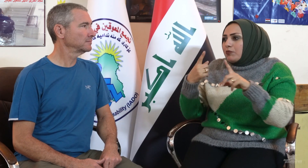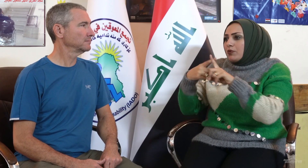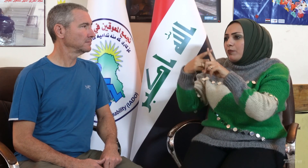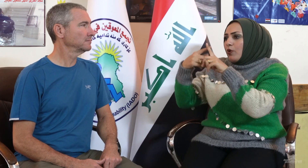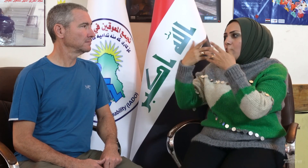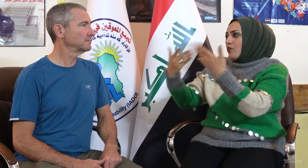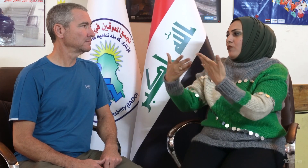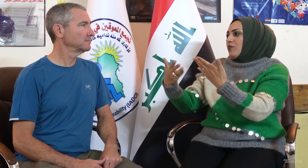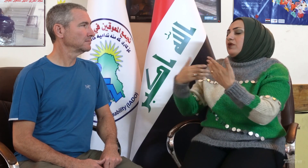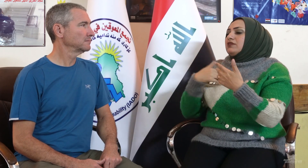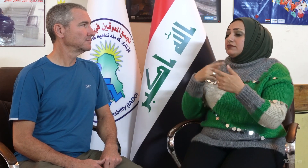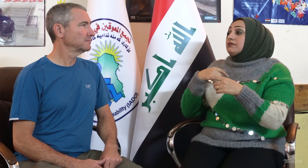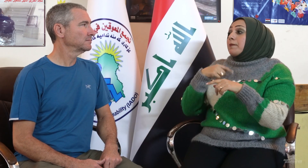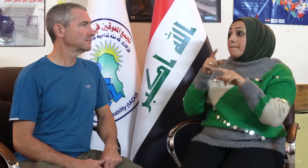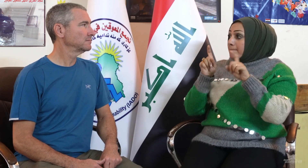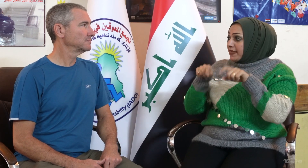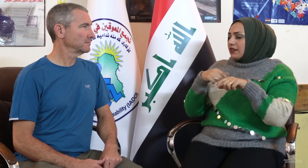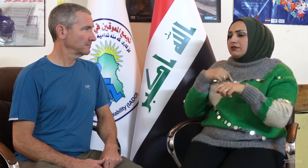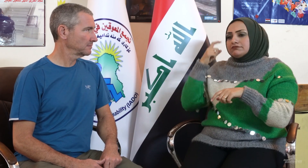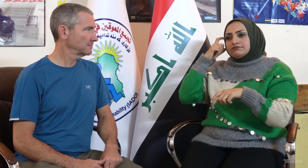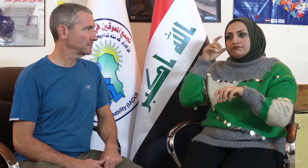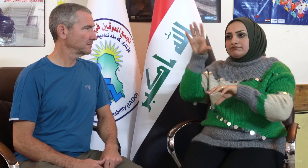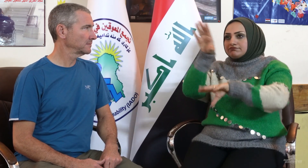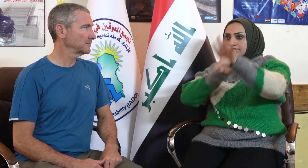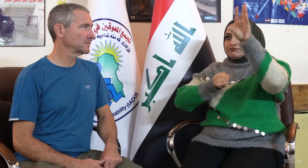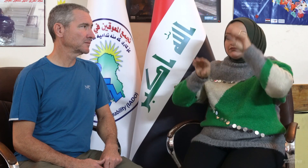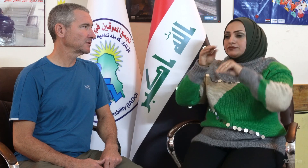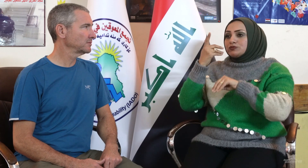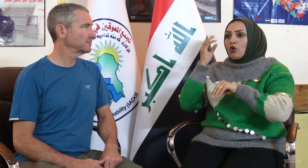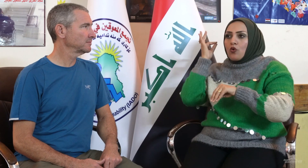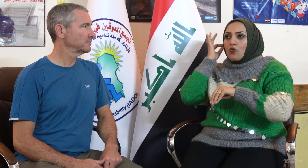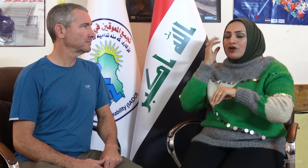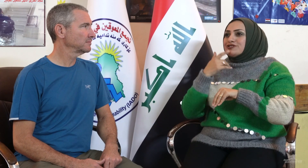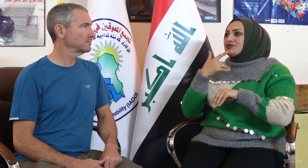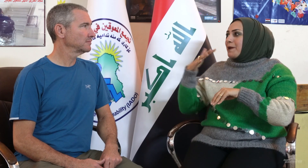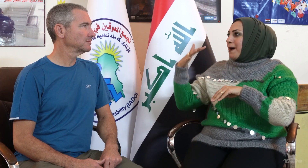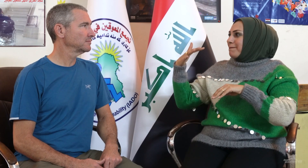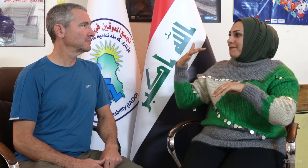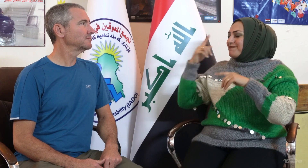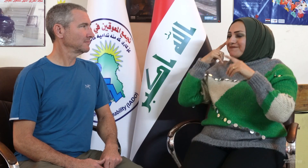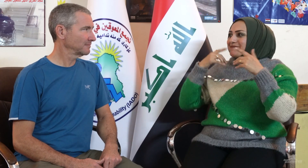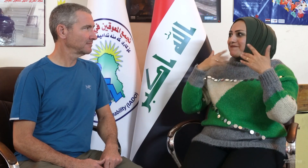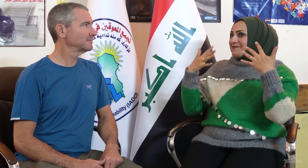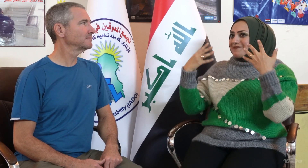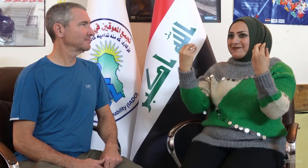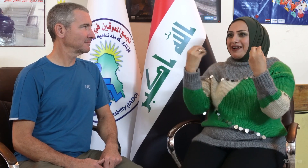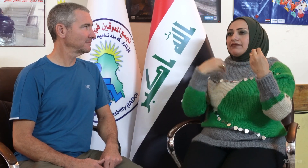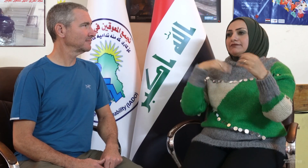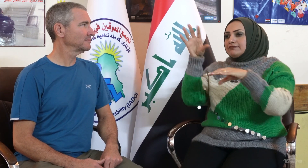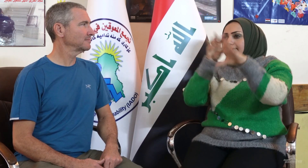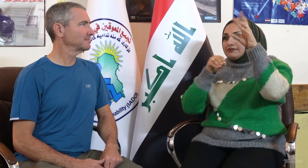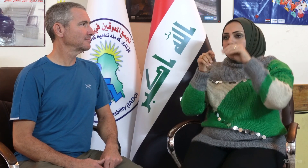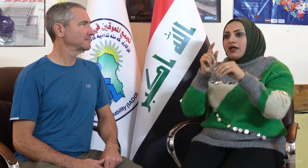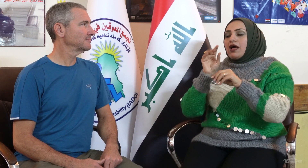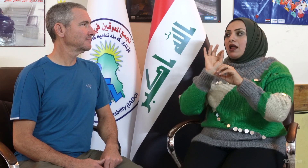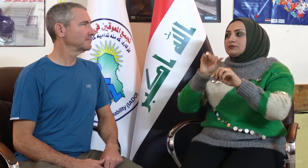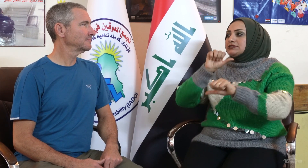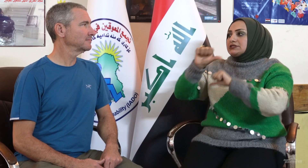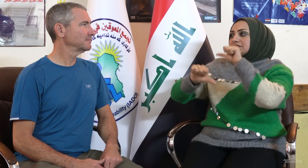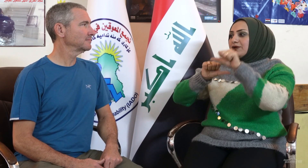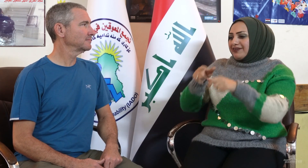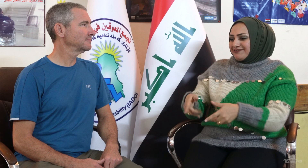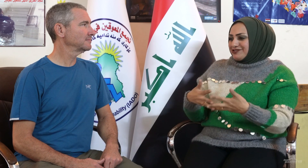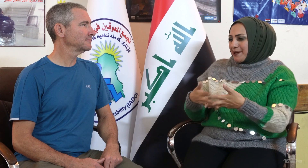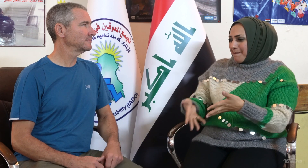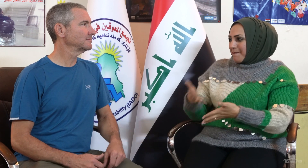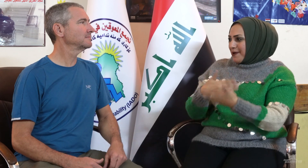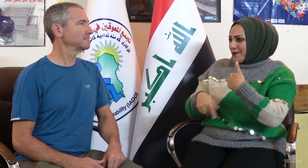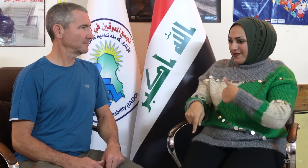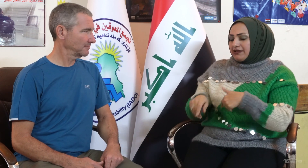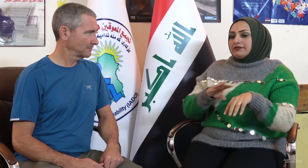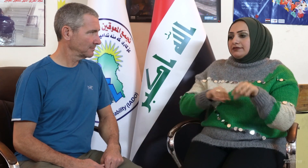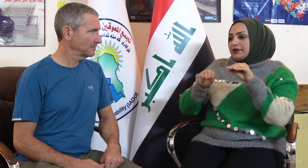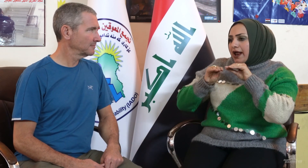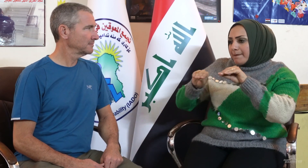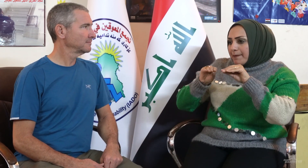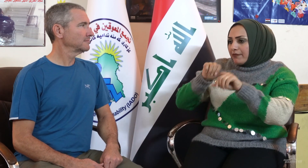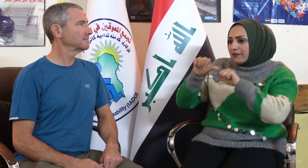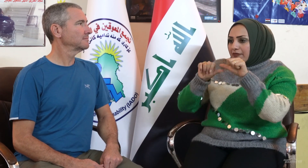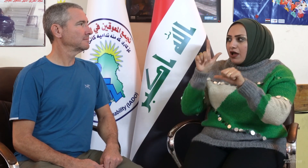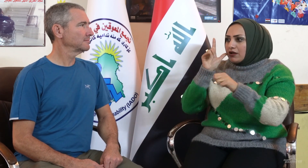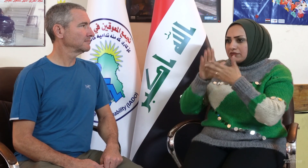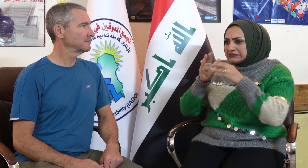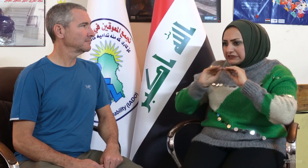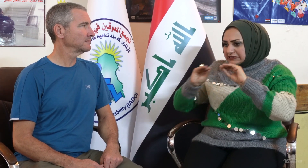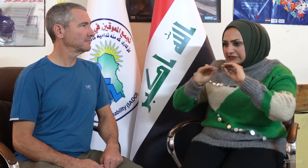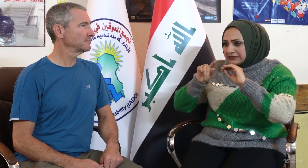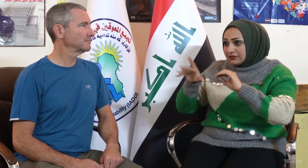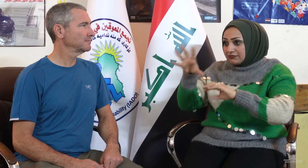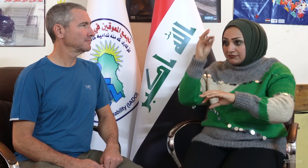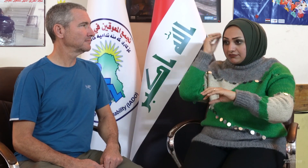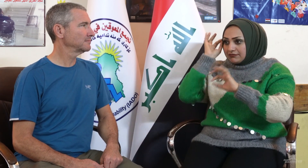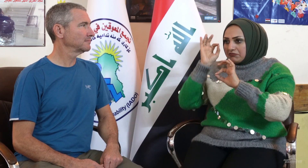They can keep building upon their learning.